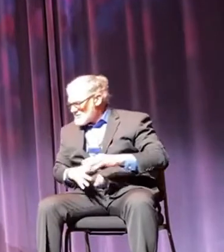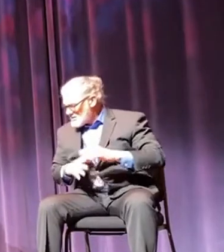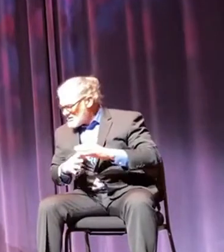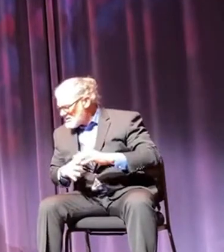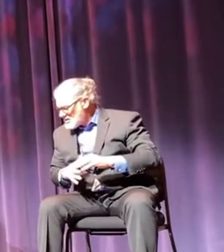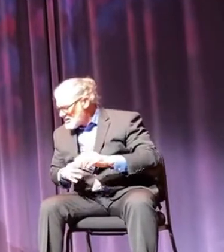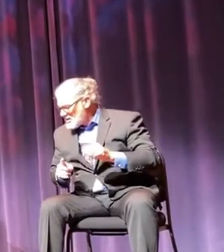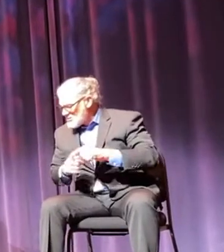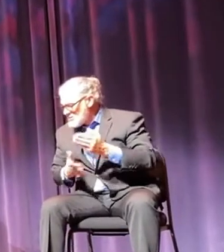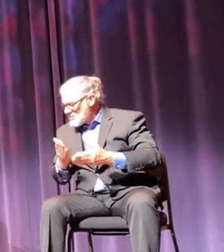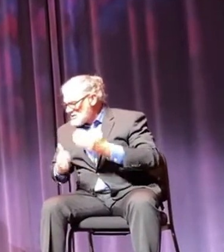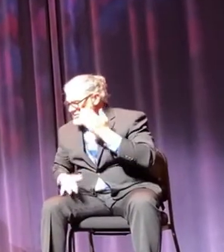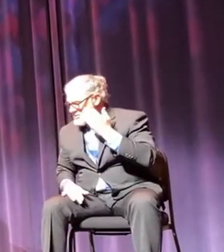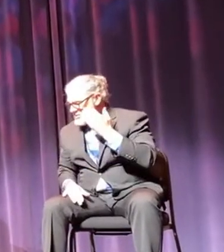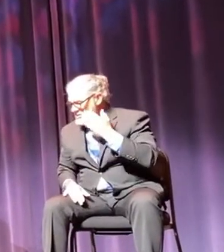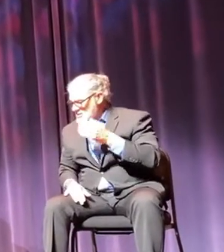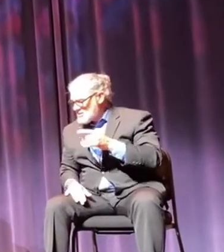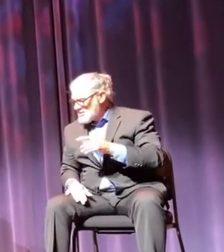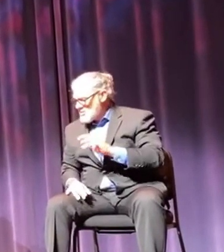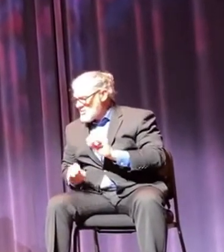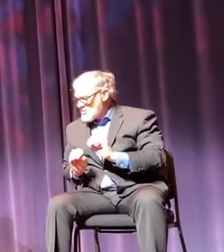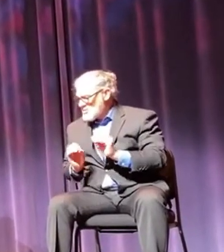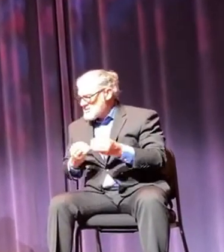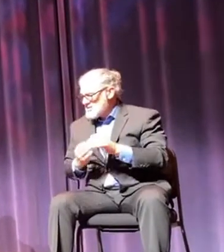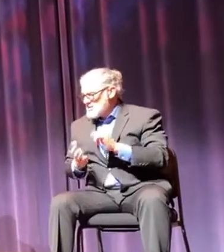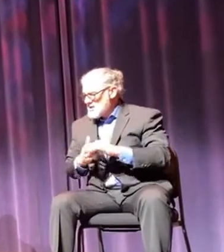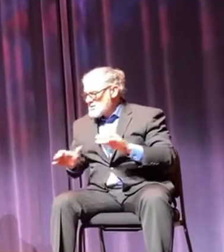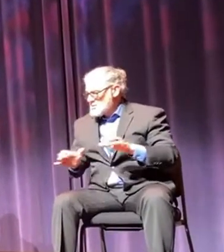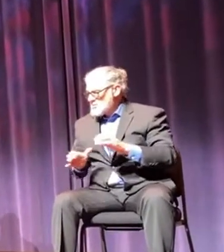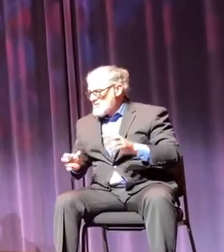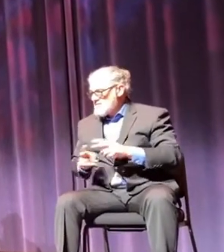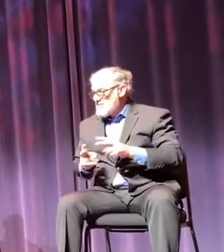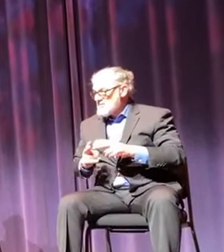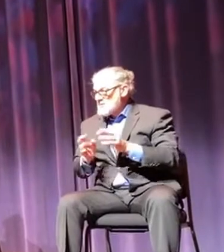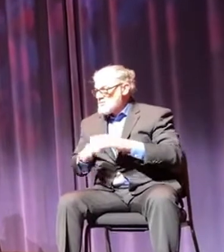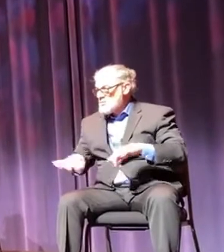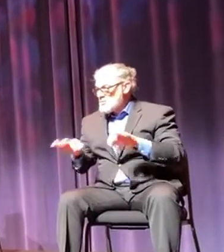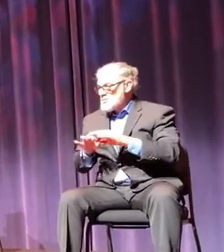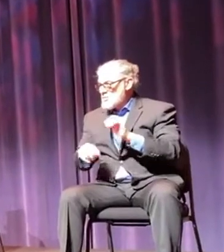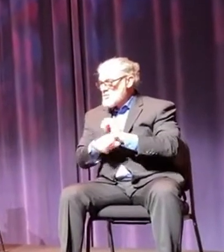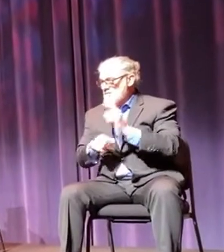As you may know, Lambda Literary is an organization that does extremely crucial work for uplifting the voices